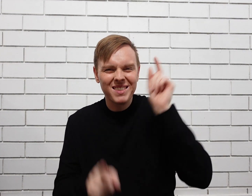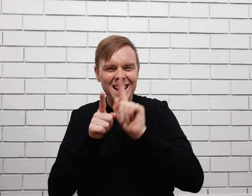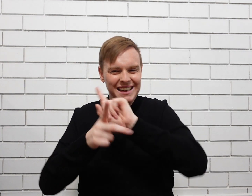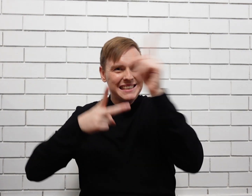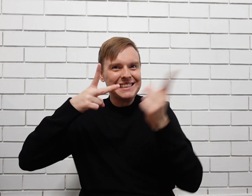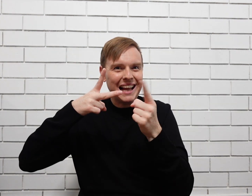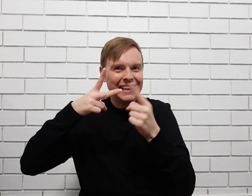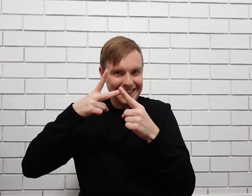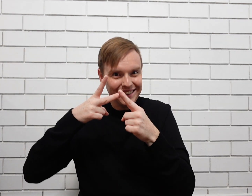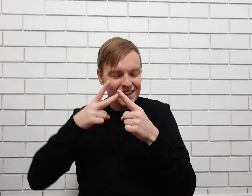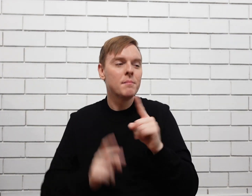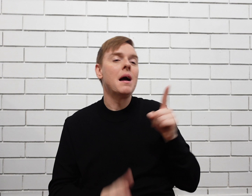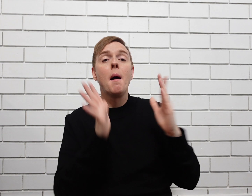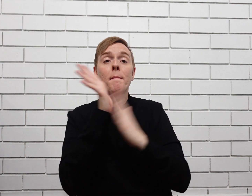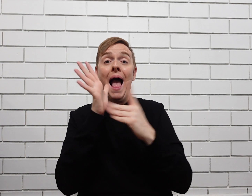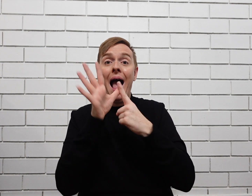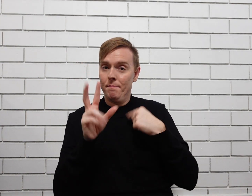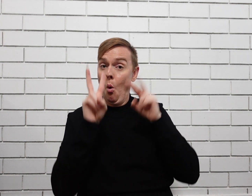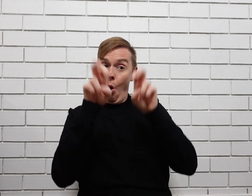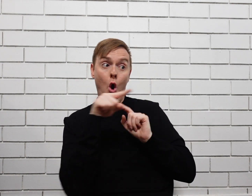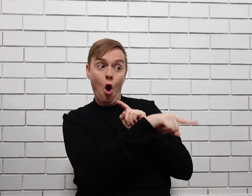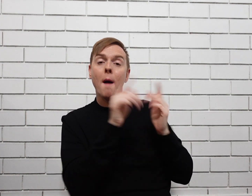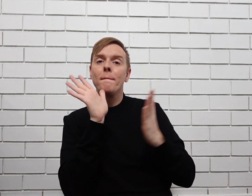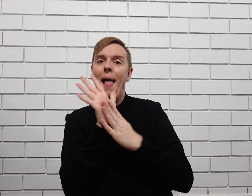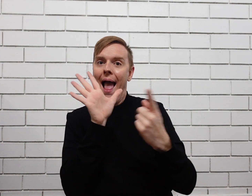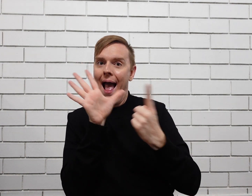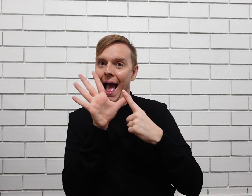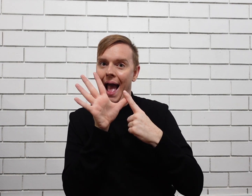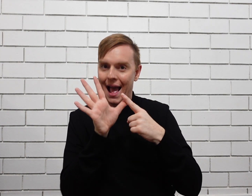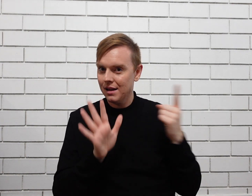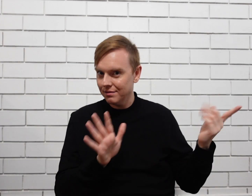It's more like she is my second Mum. and for, Ma I call her Ma.